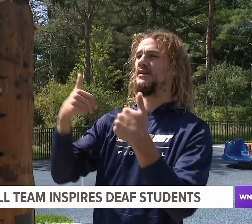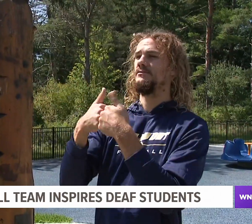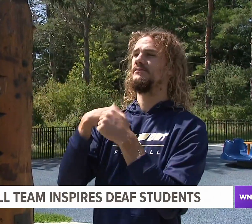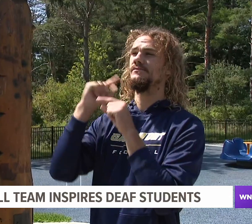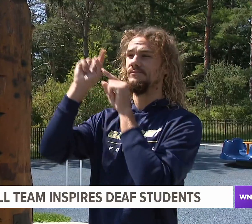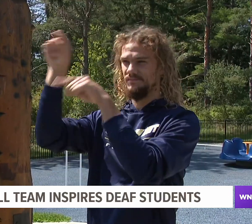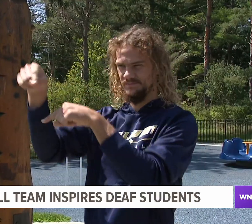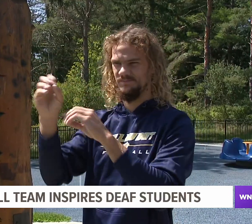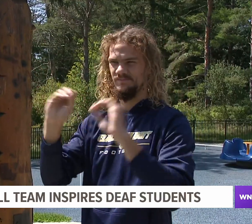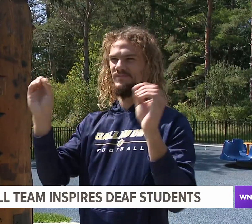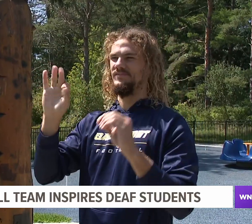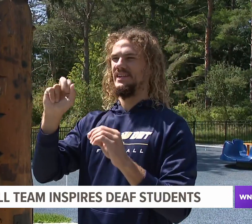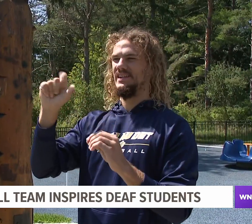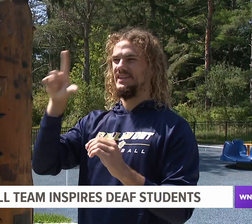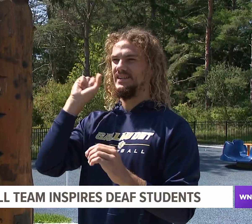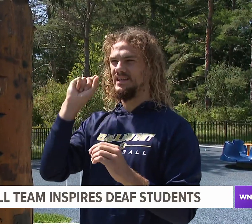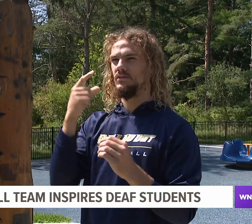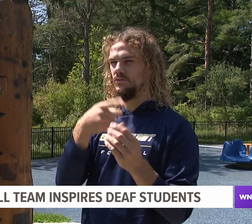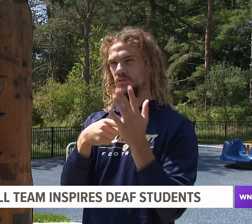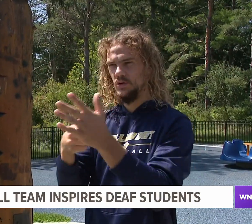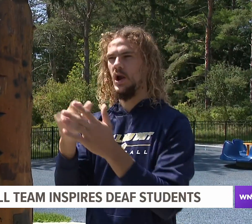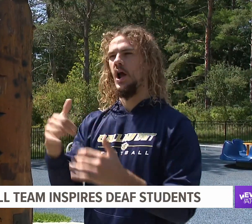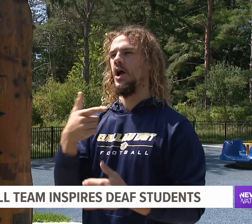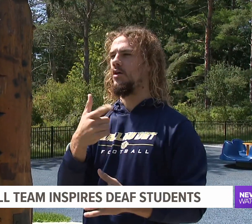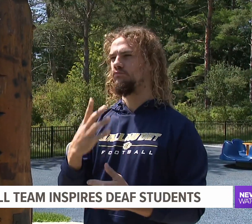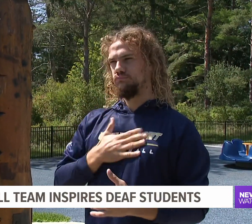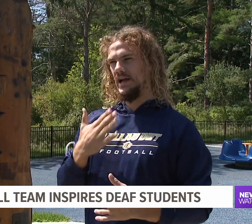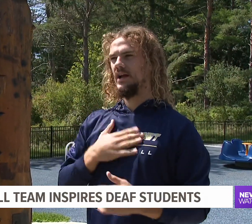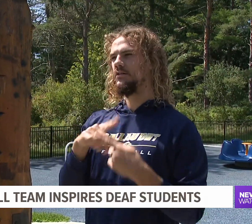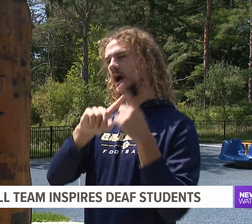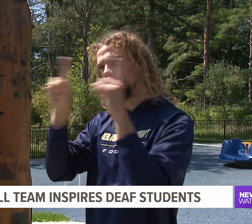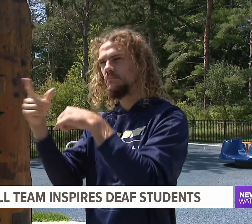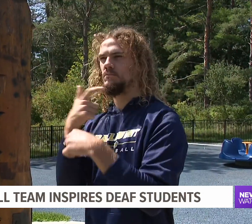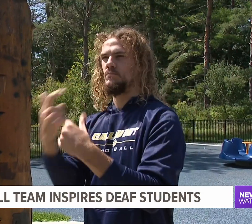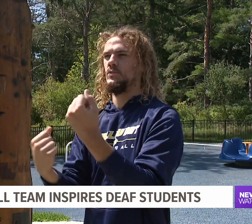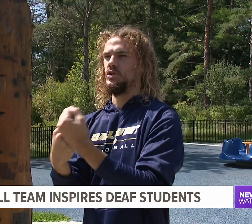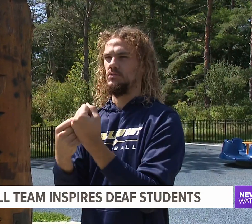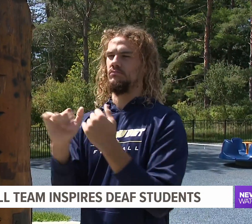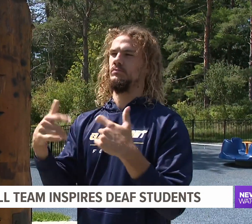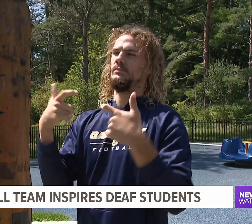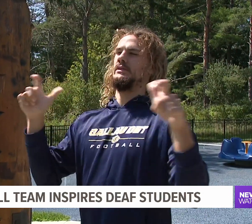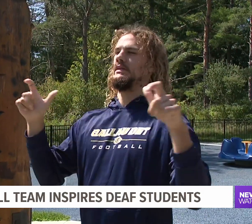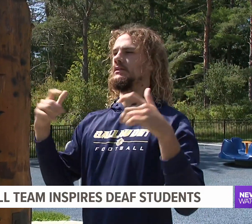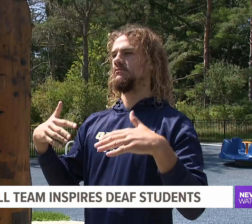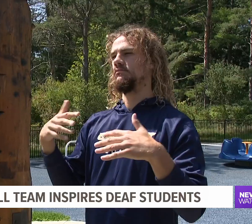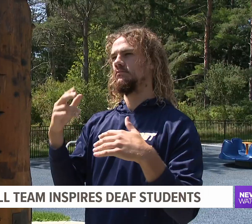over there and there's no fans . There's always fans that come ot and support from far or close